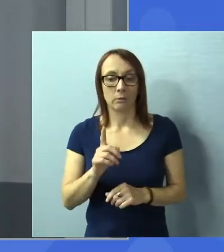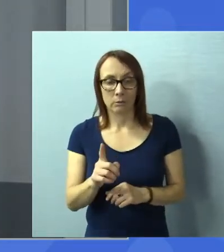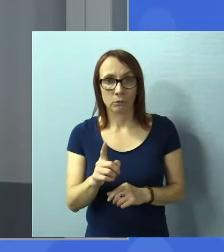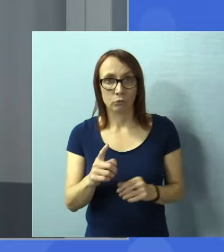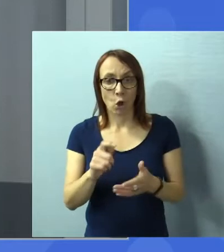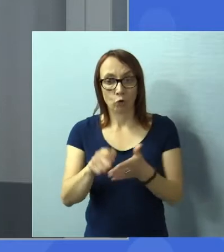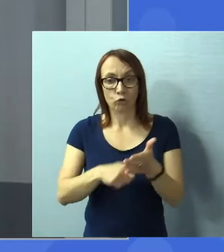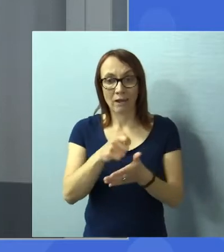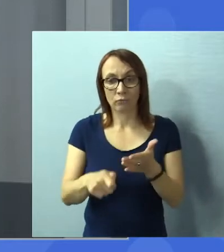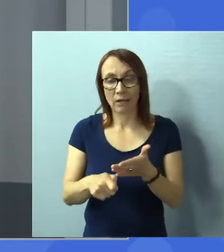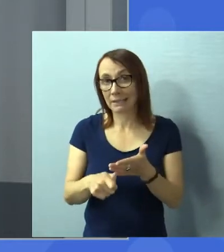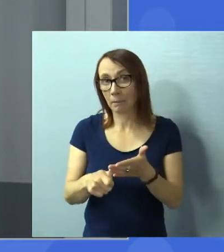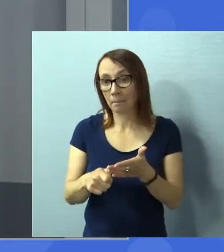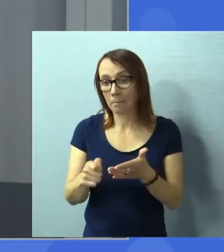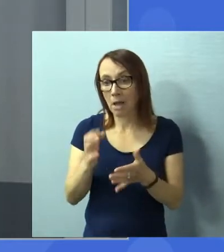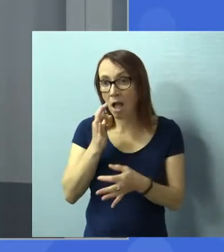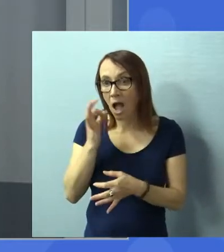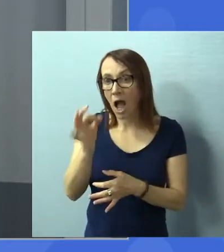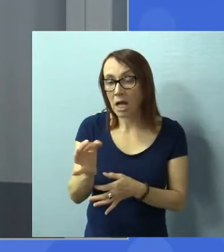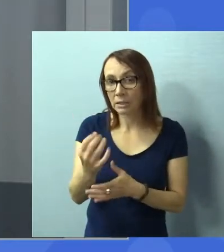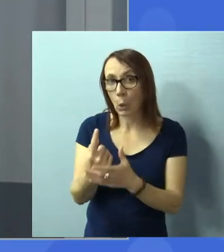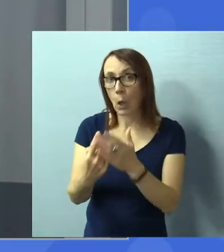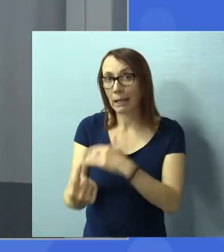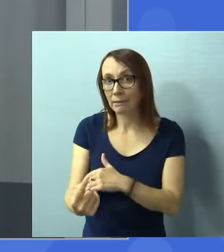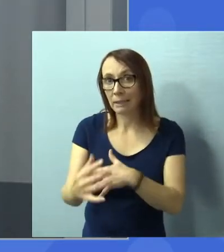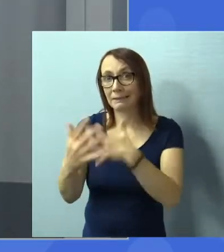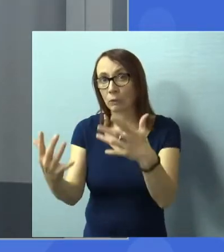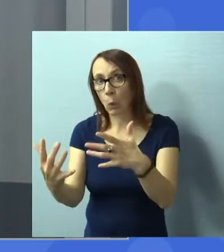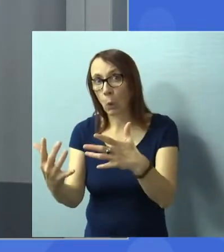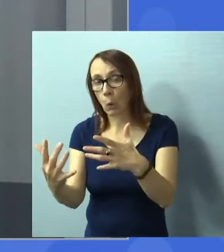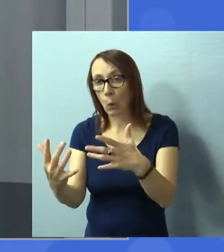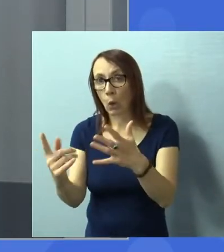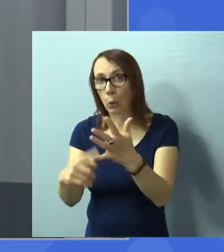a reserved matter the union between Scotland and England or whether it is